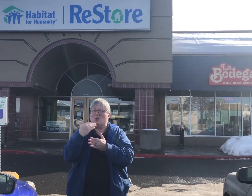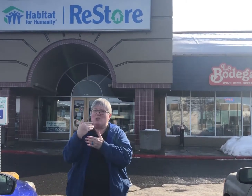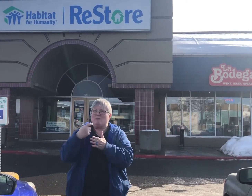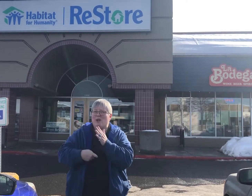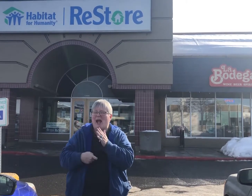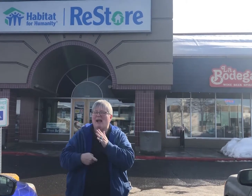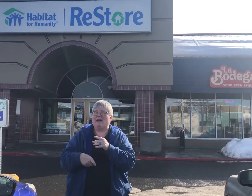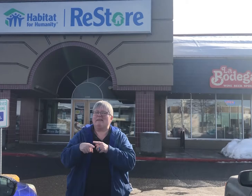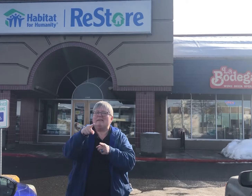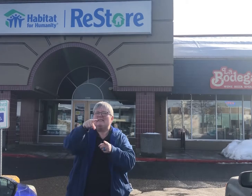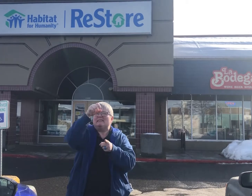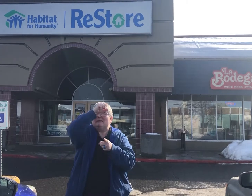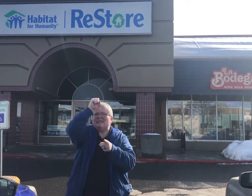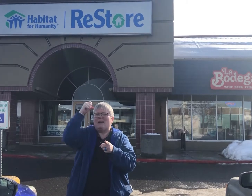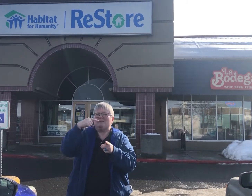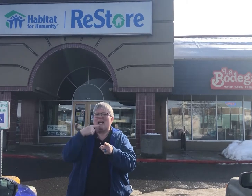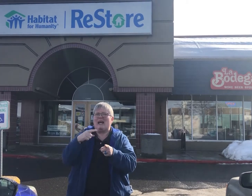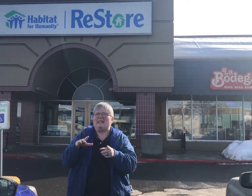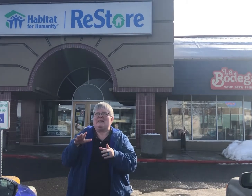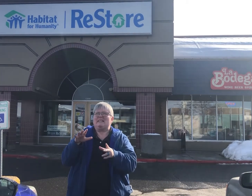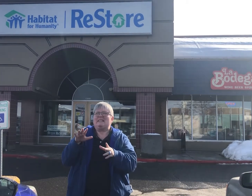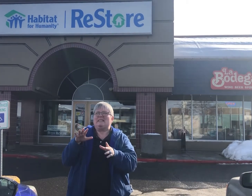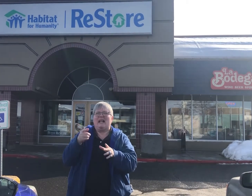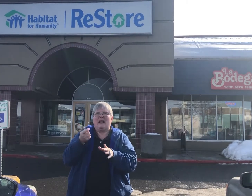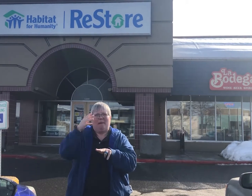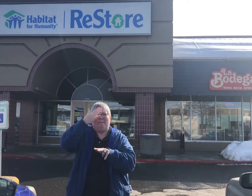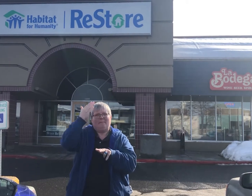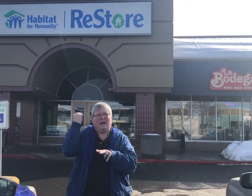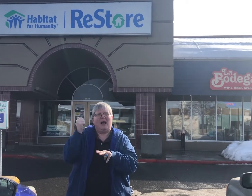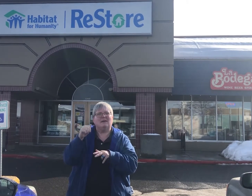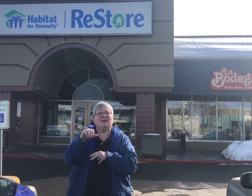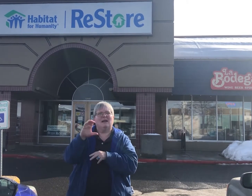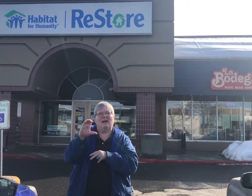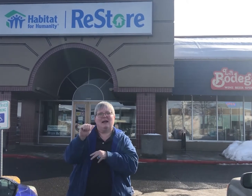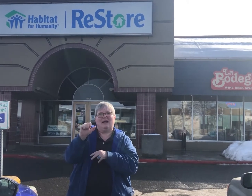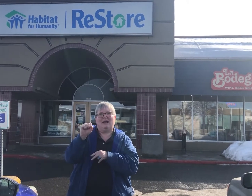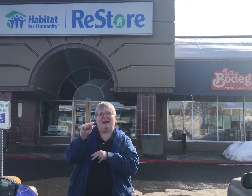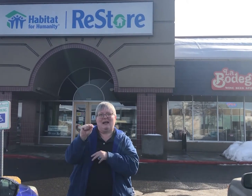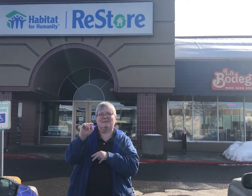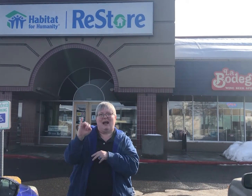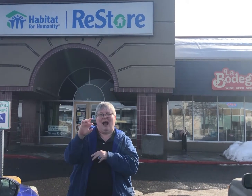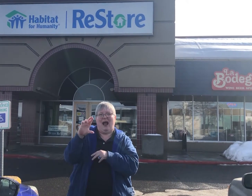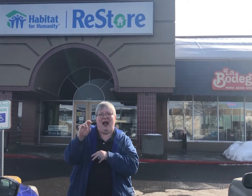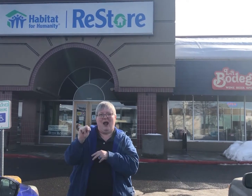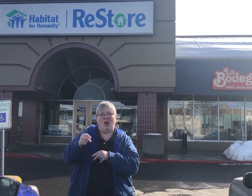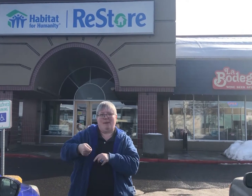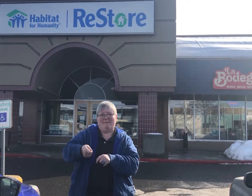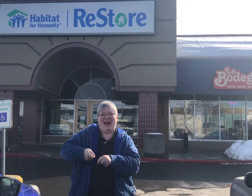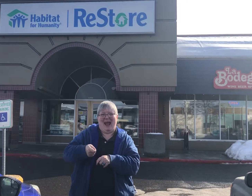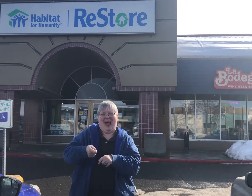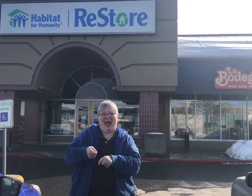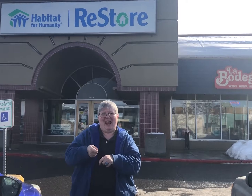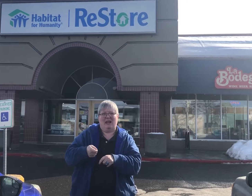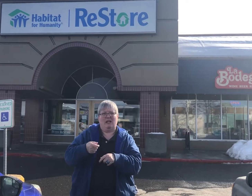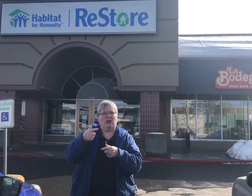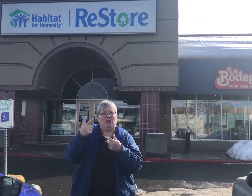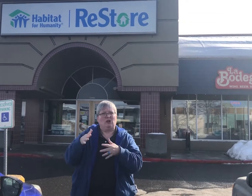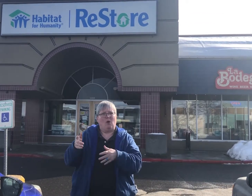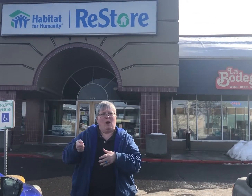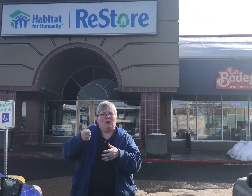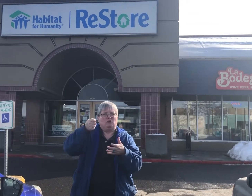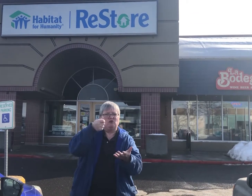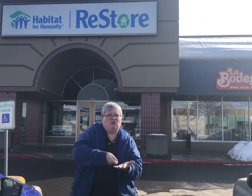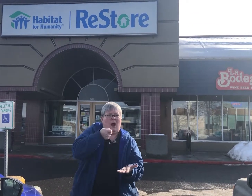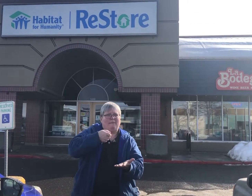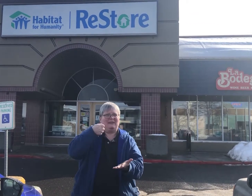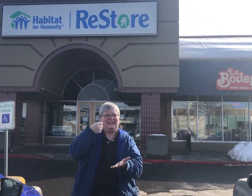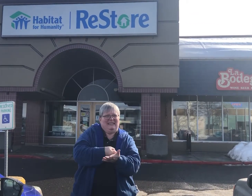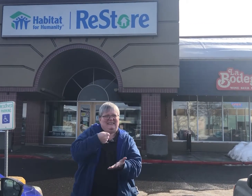good price. Summer was like, eh we have a cast iron pan, and she doesn't want to drop it